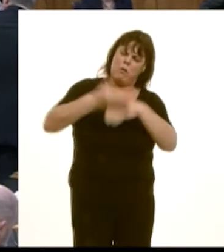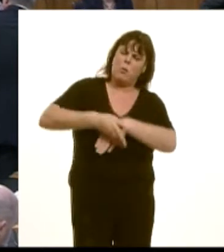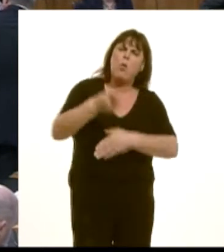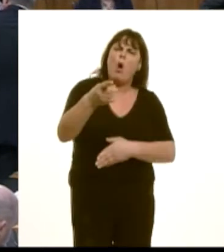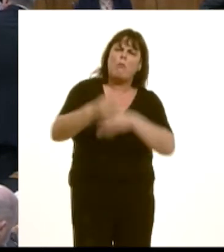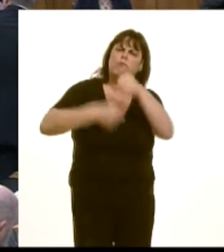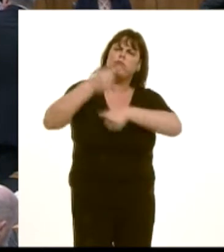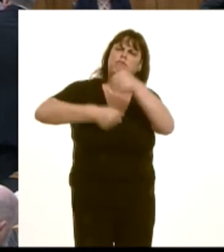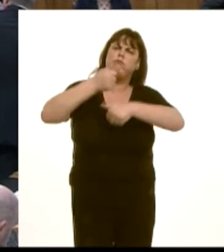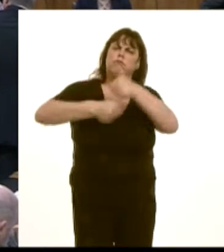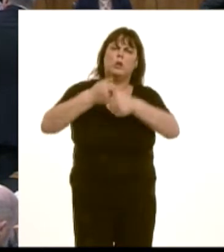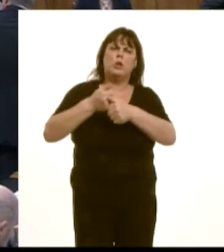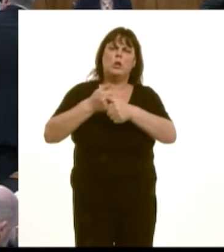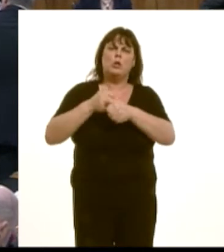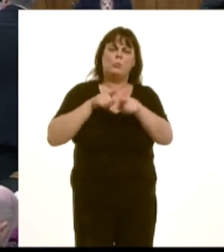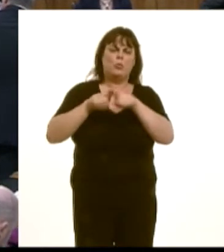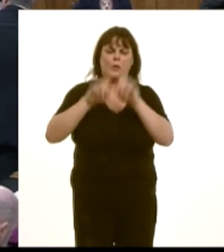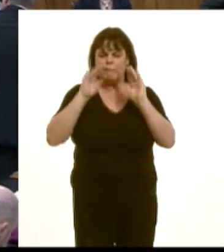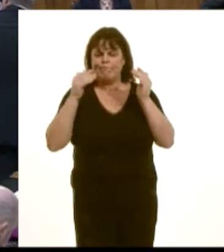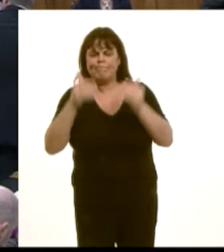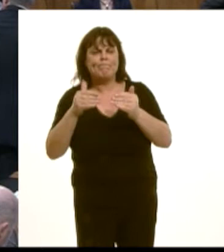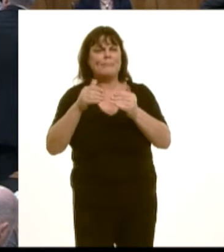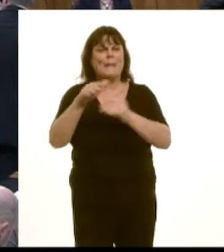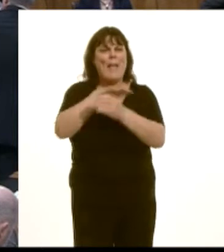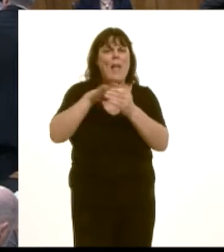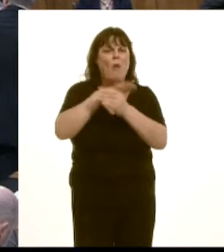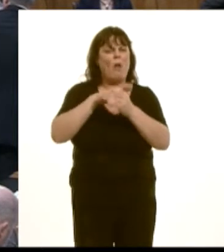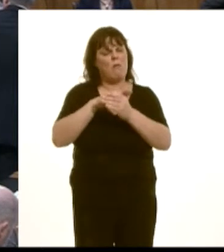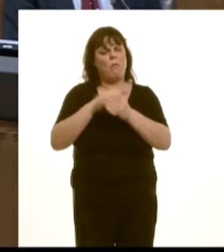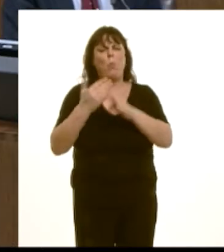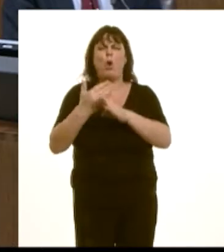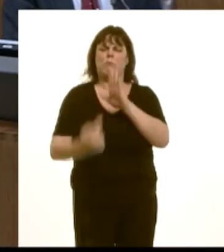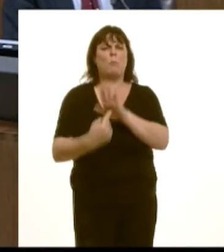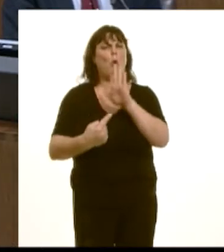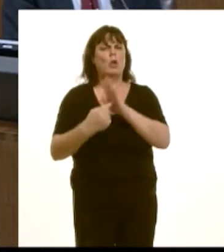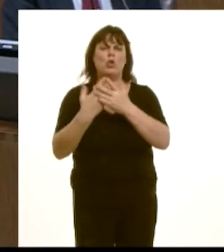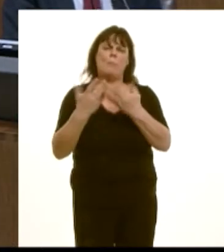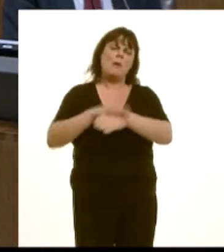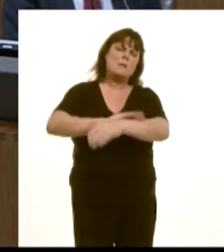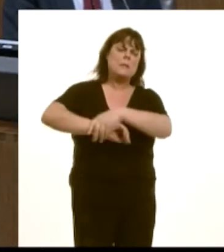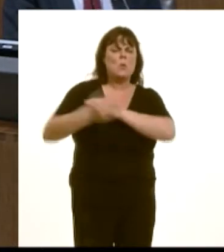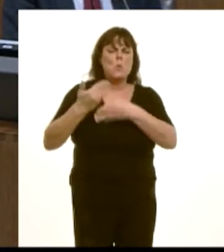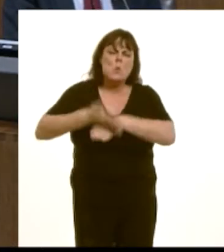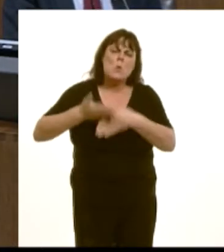important area of work and she has been tireless in her efforts to deal with domestic violence.